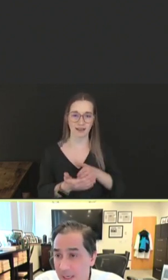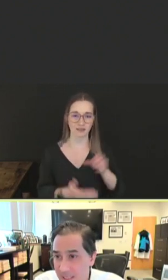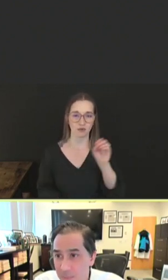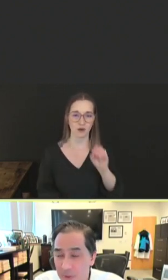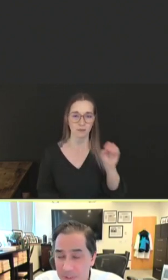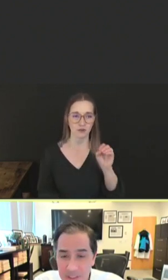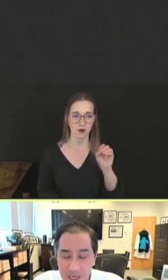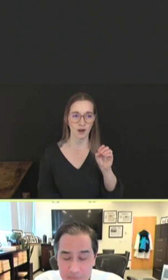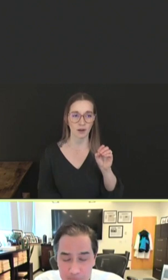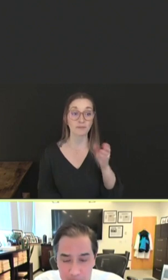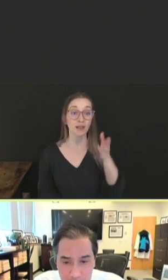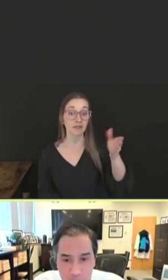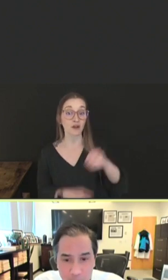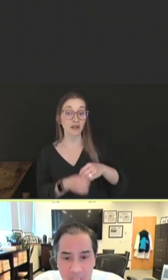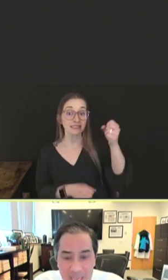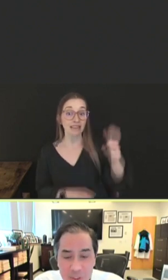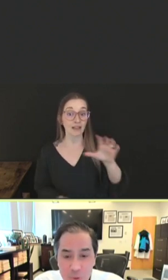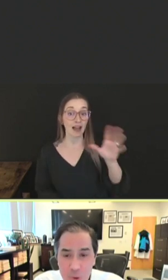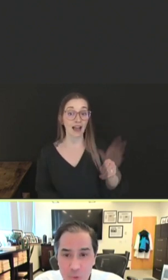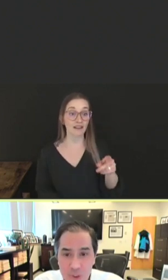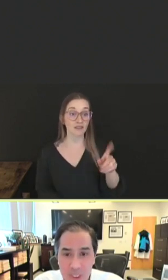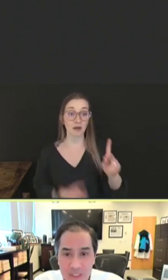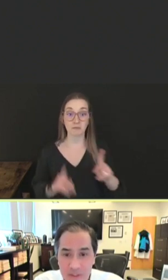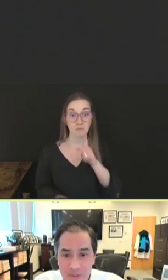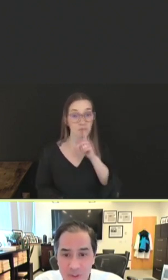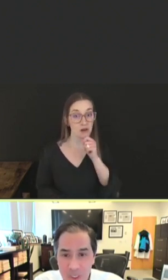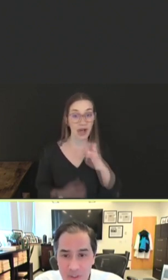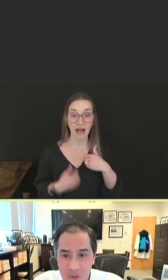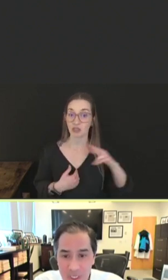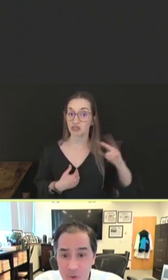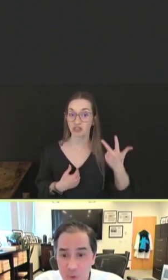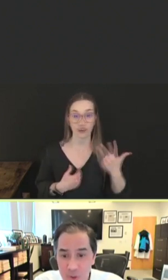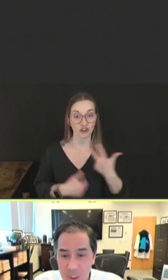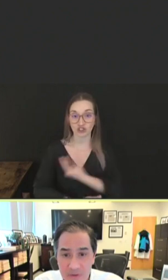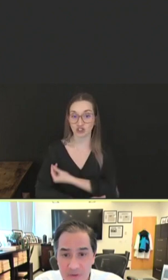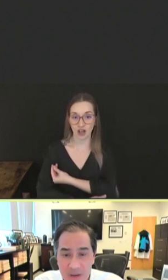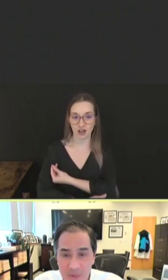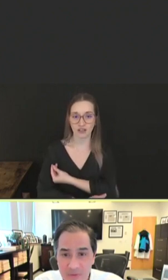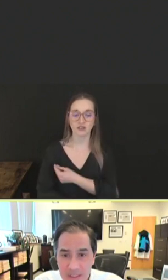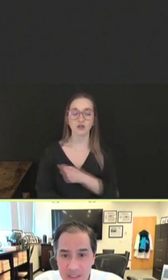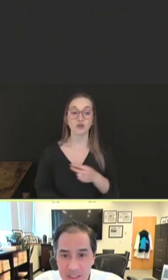at that point in time, and so two shots of the J&J and two shots of the Pfizer vaccine